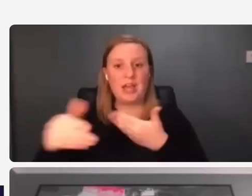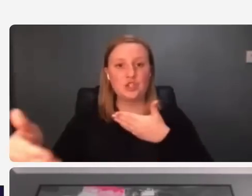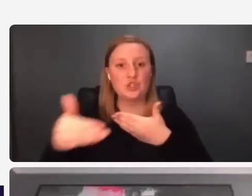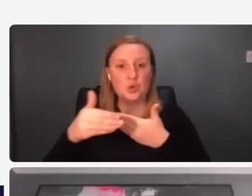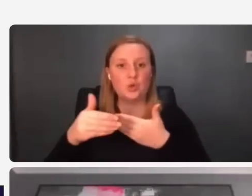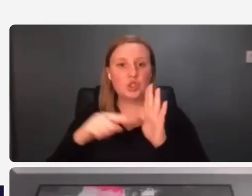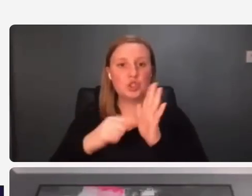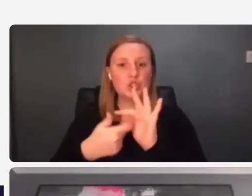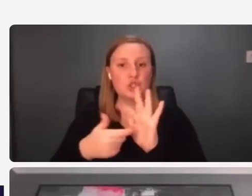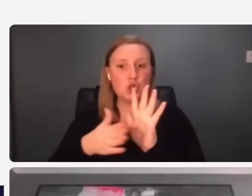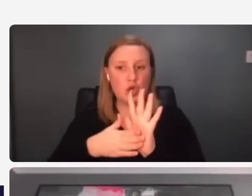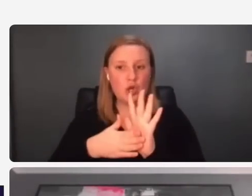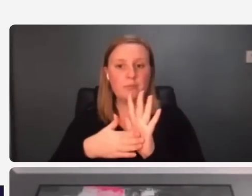So it's to bring those three into one place.